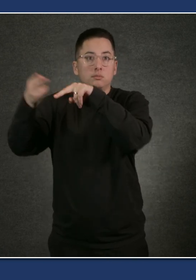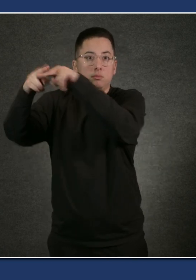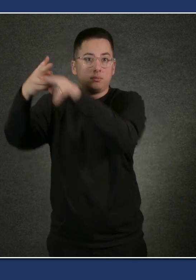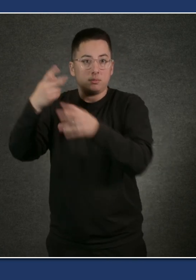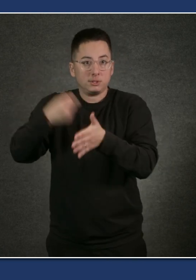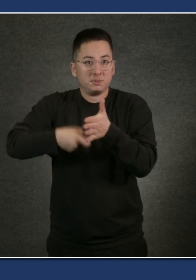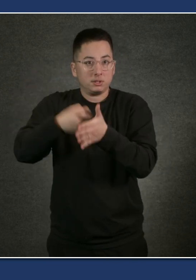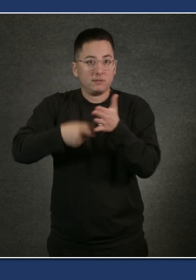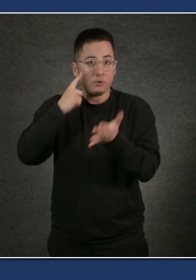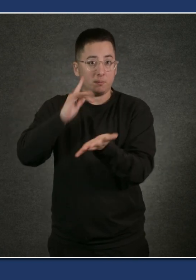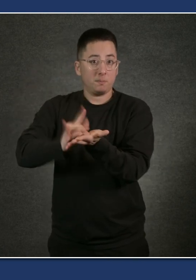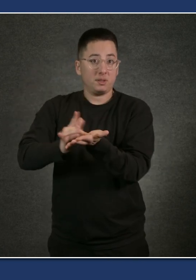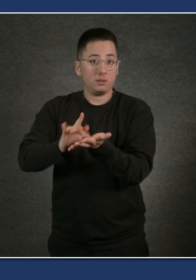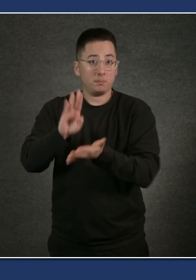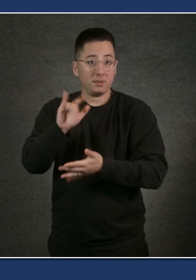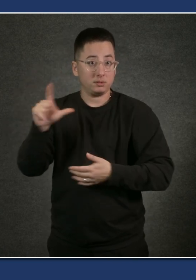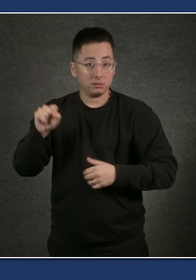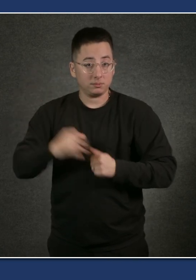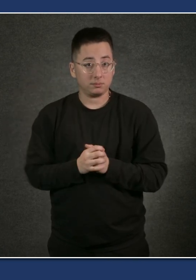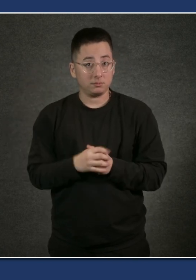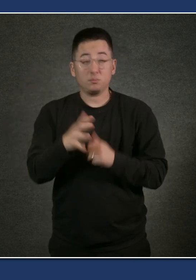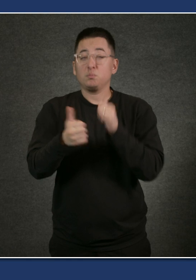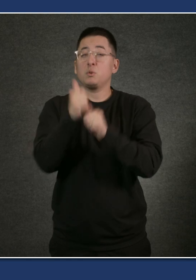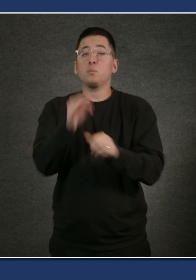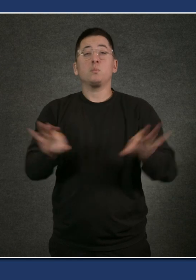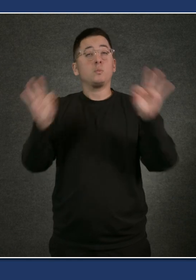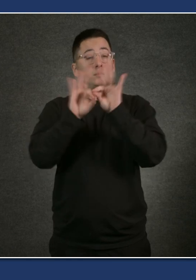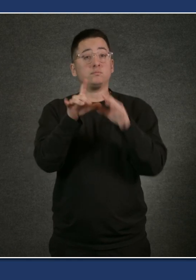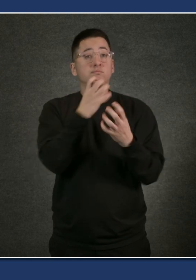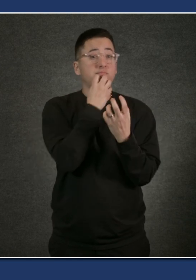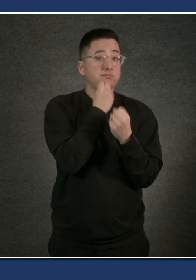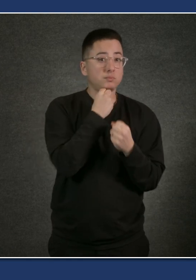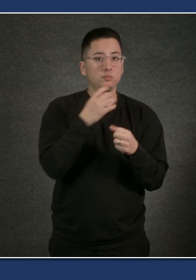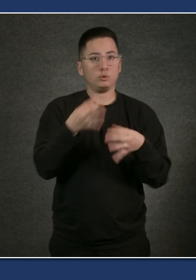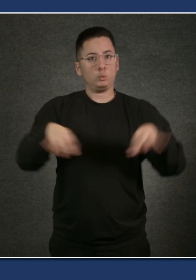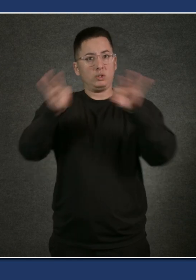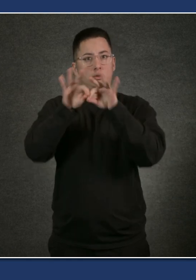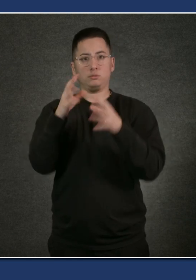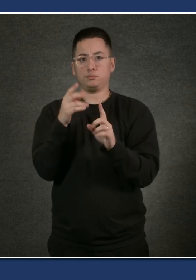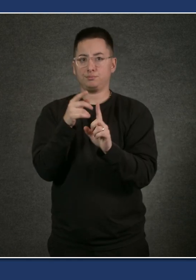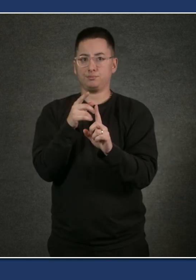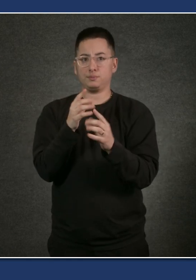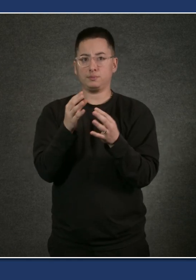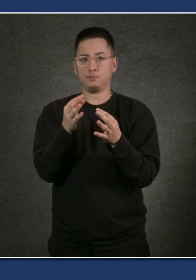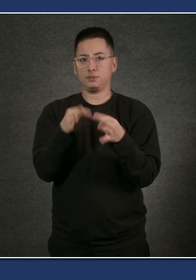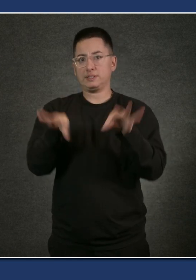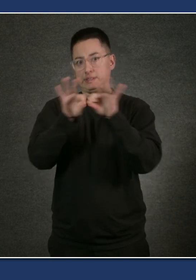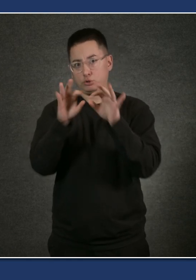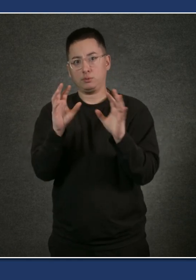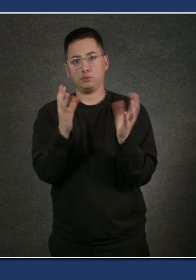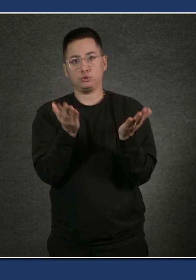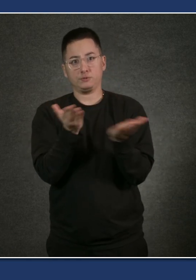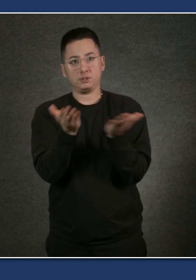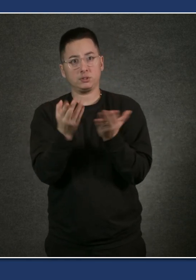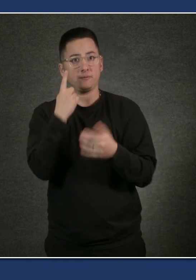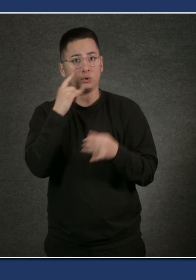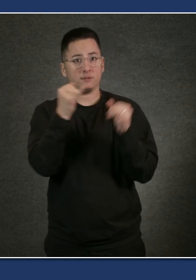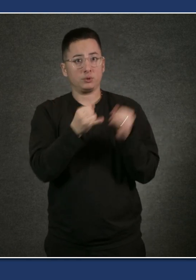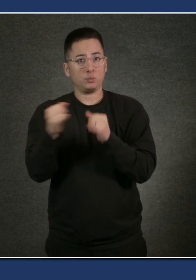Finally, and most importantly, we need to preserve essential healthcare services for individuals living with disabilities.